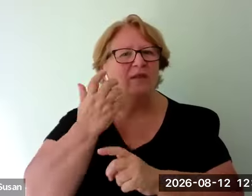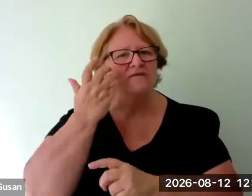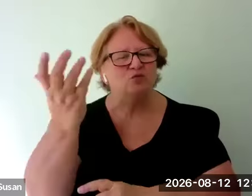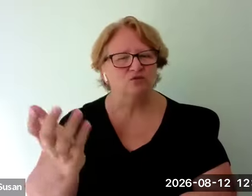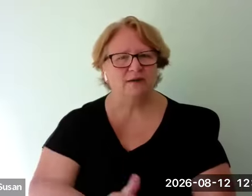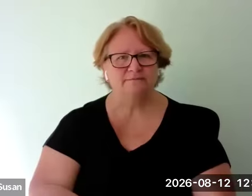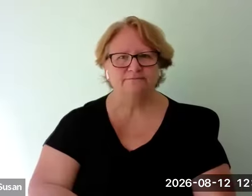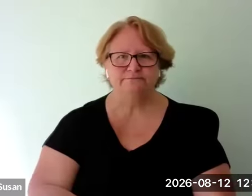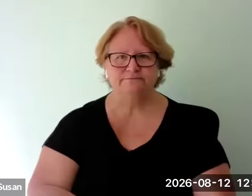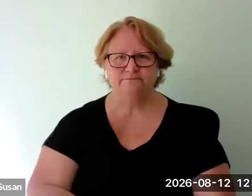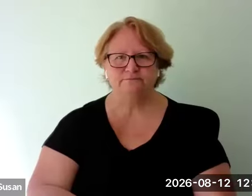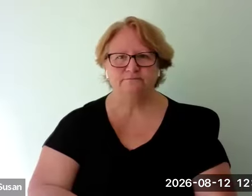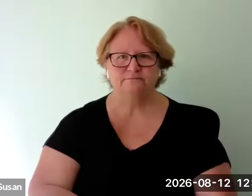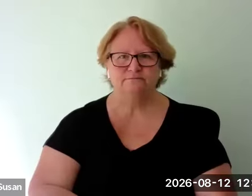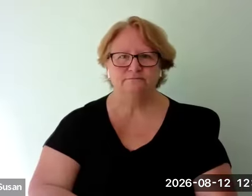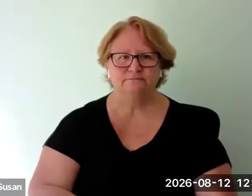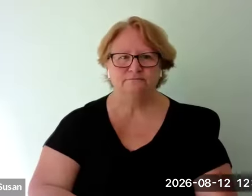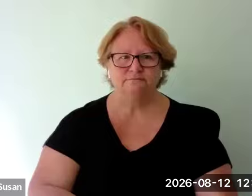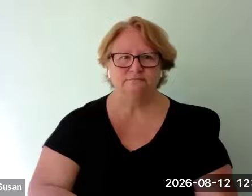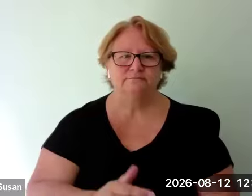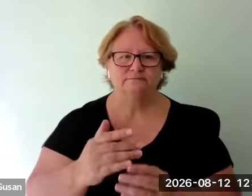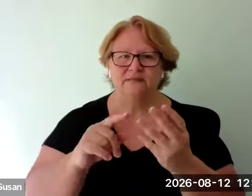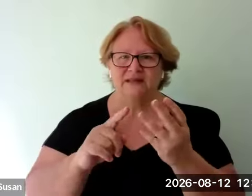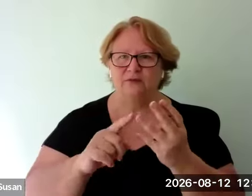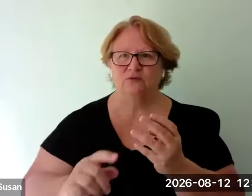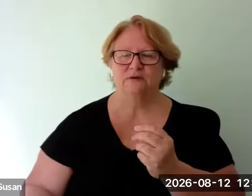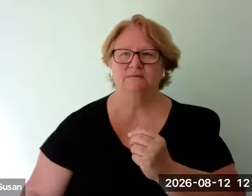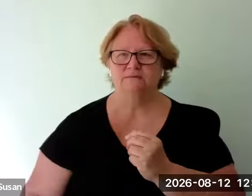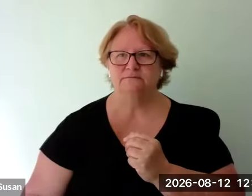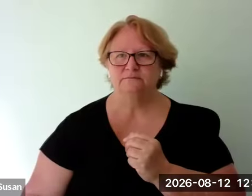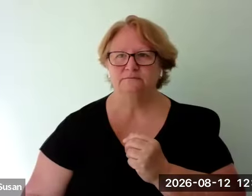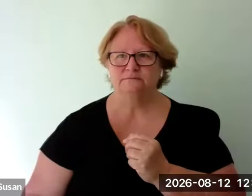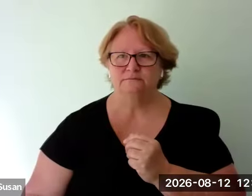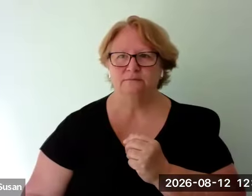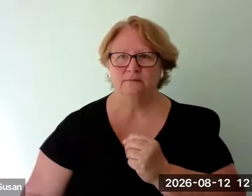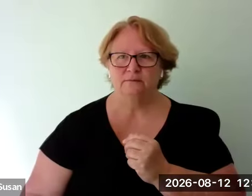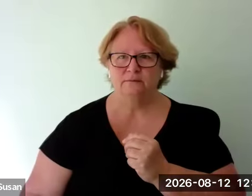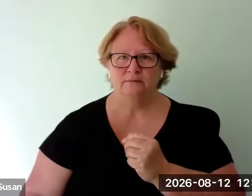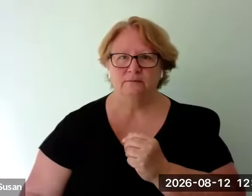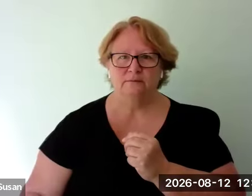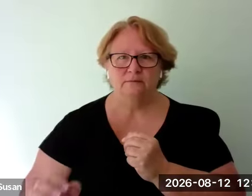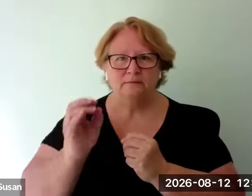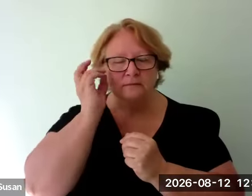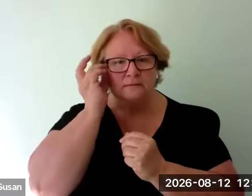continue contributing to disability-led and inclusive research in the future. All right. Moving on to criteria 3